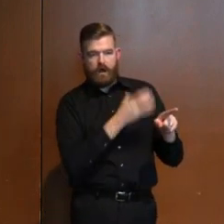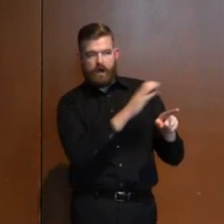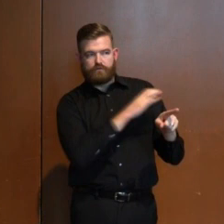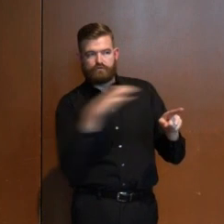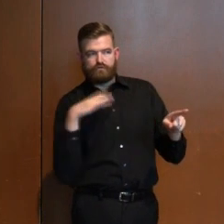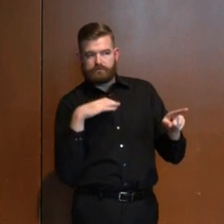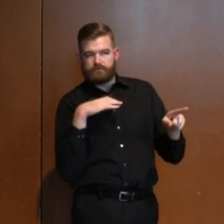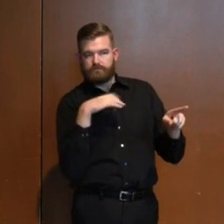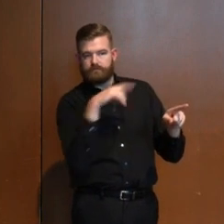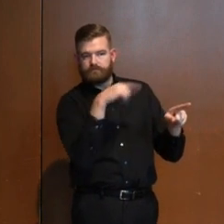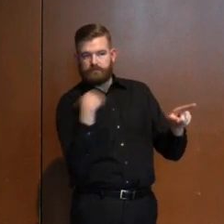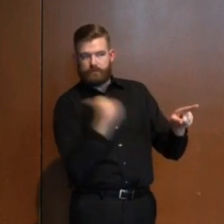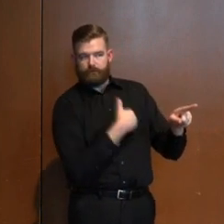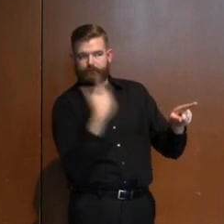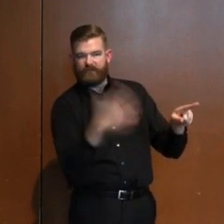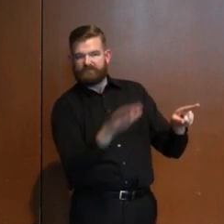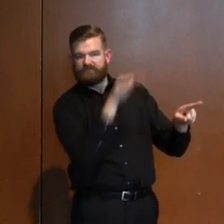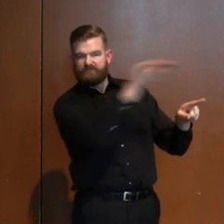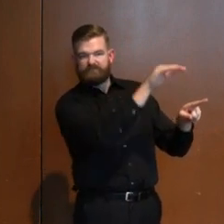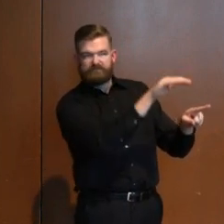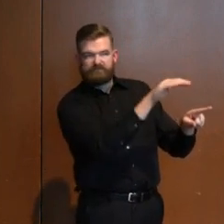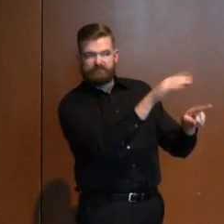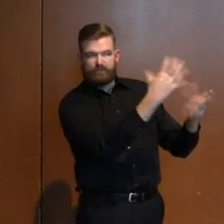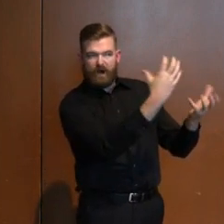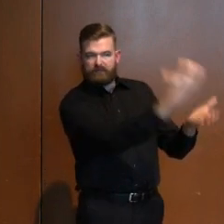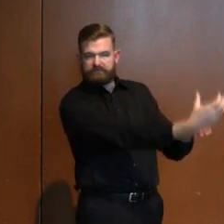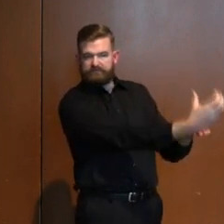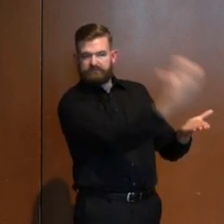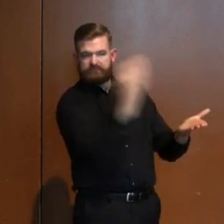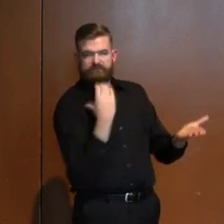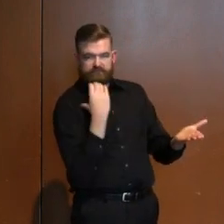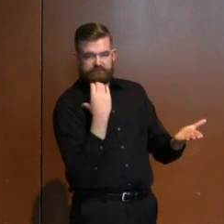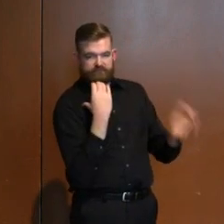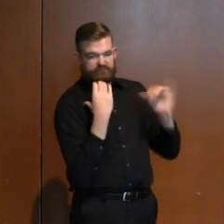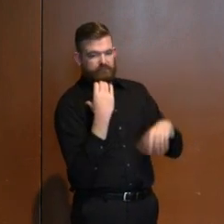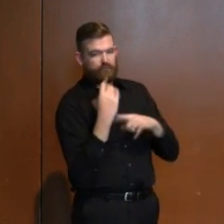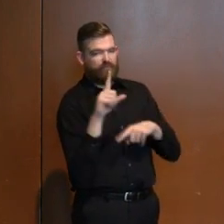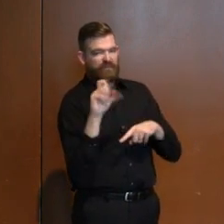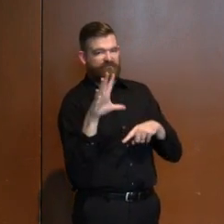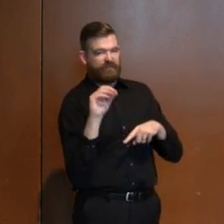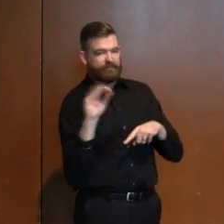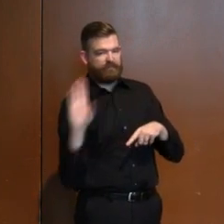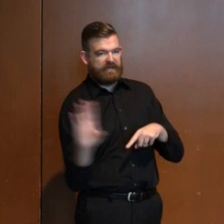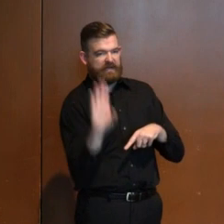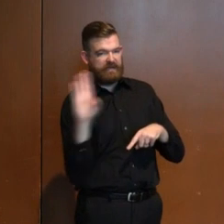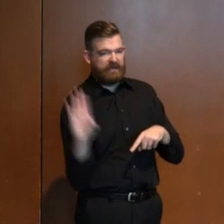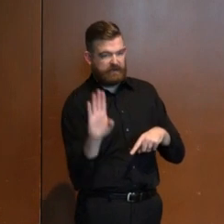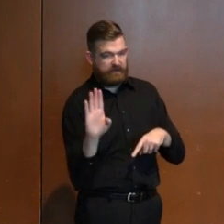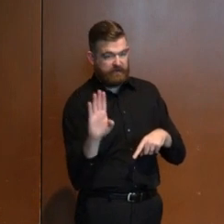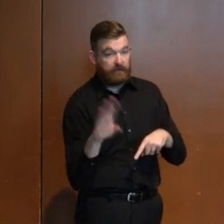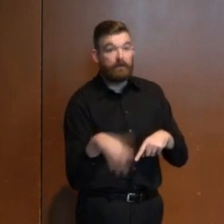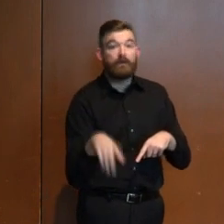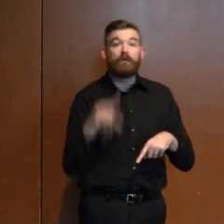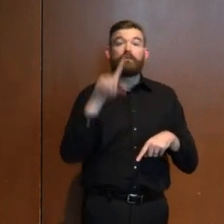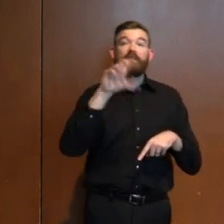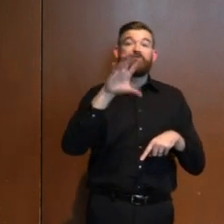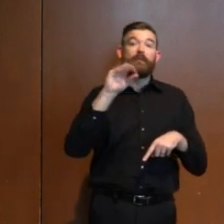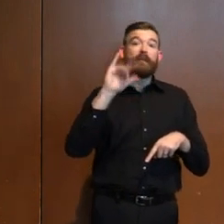FRONT LINES OF THIS PANDEMIC THAT WAS THE PIECE OF THIS THAT MATCHES UP ON EVIDENCE ON ASKING FOR THE DIRECT CASH ASSISTANCE.